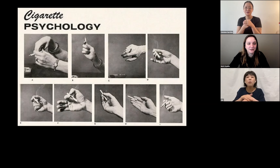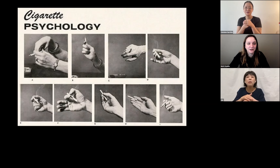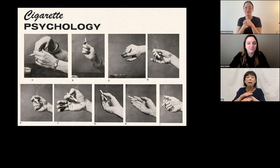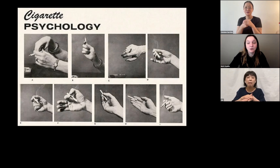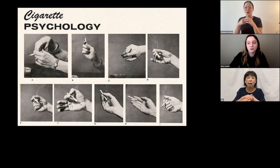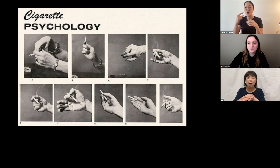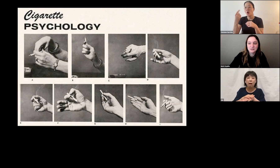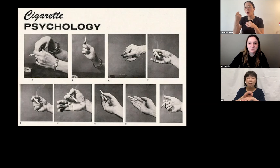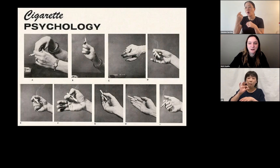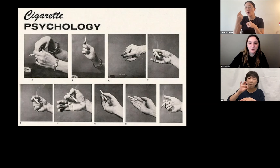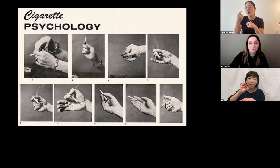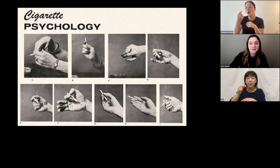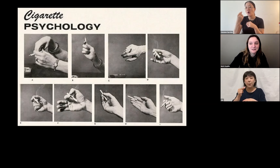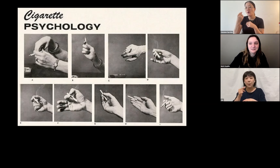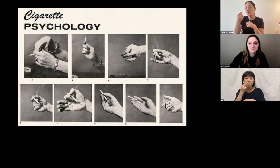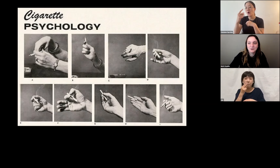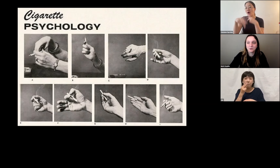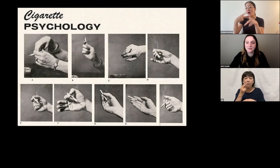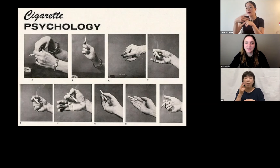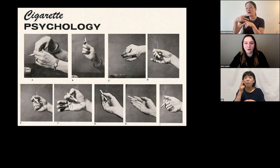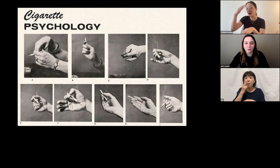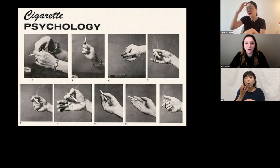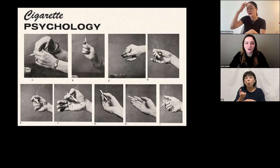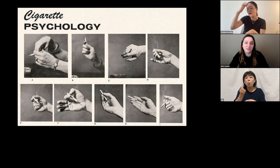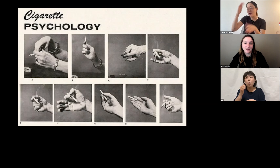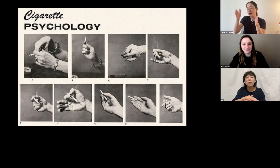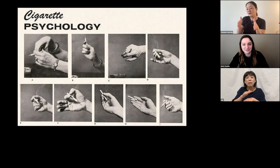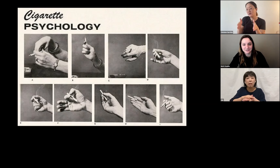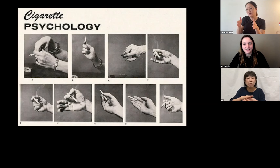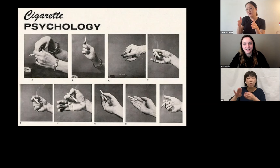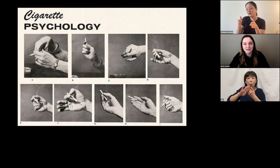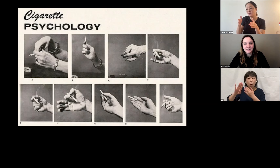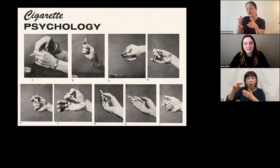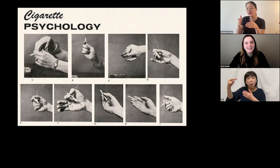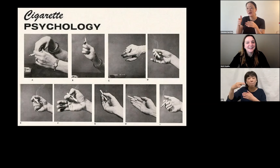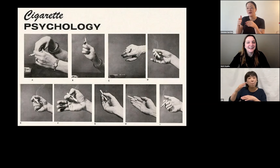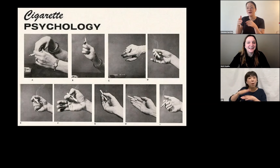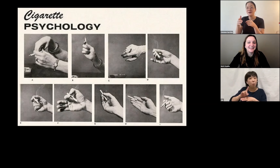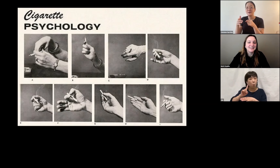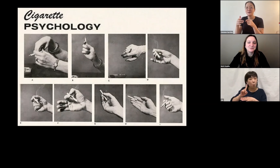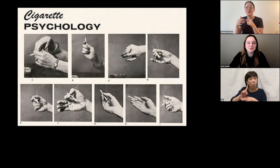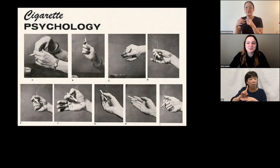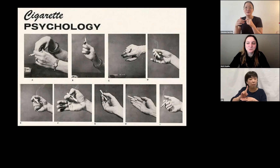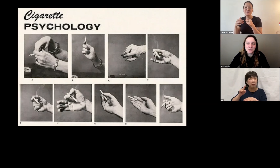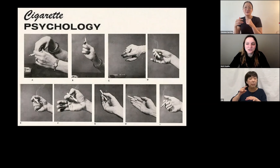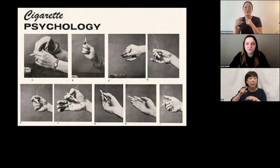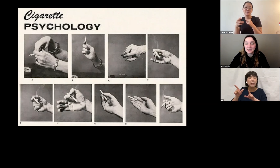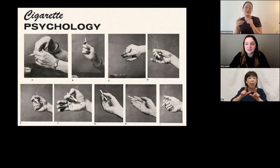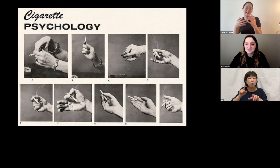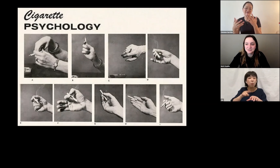If you hold it this way, you're this. If you hold it that way, you're that. And this one was “Which philosopher